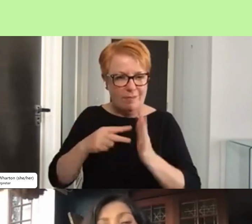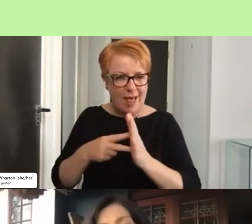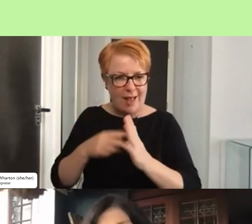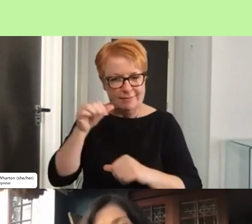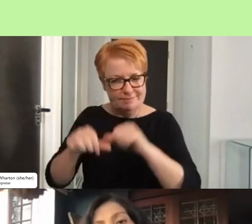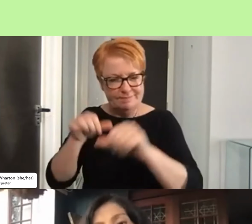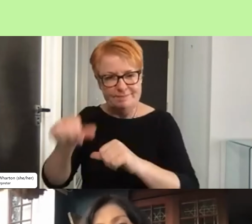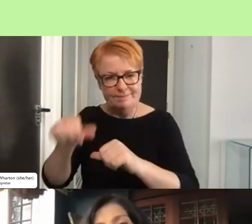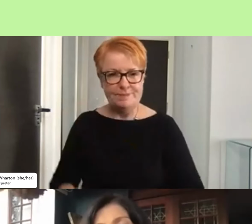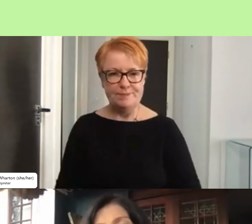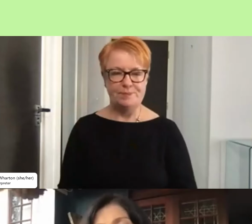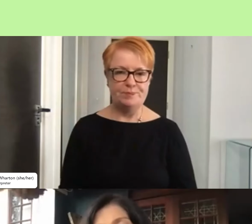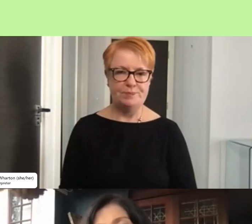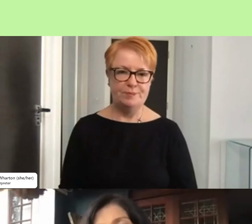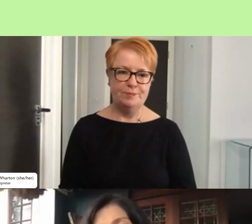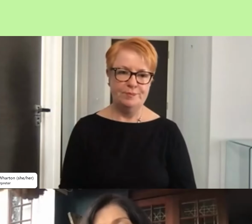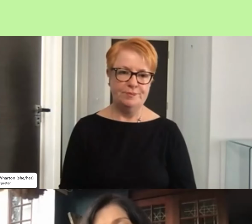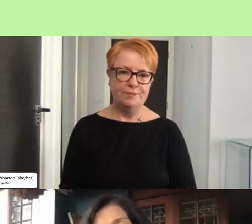Thank you, Magdalena.